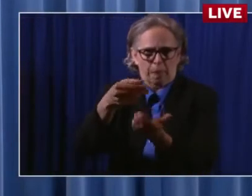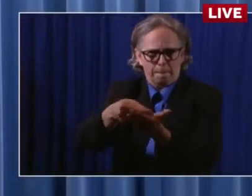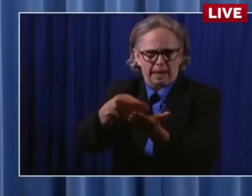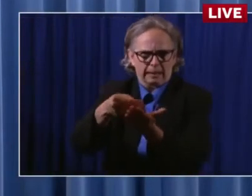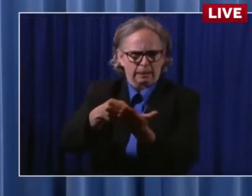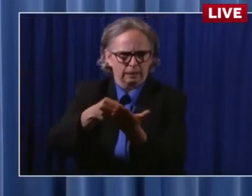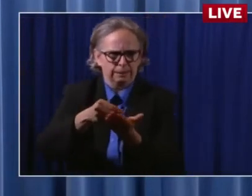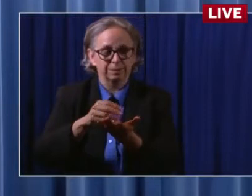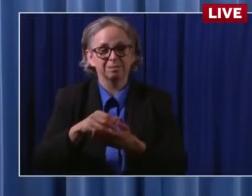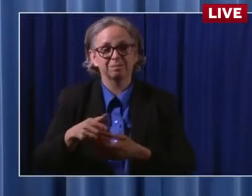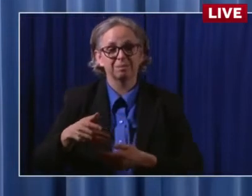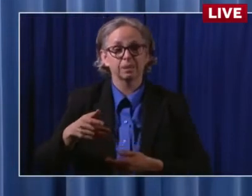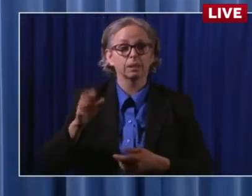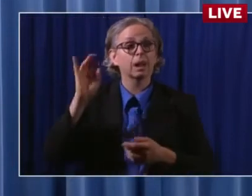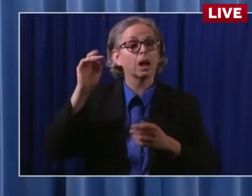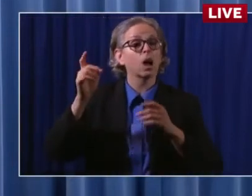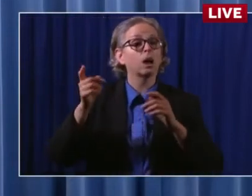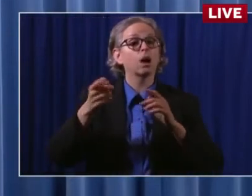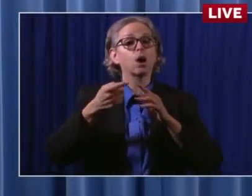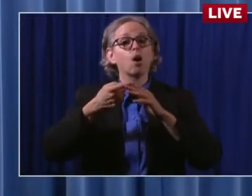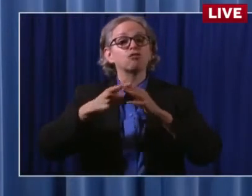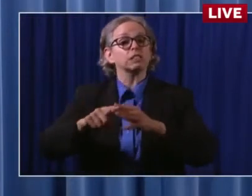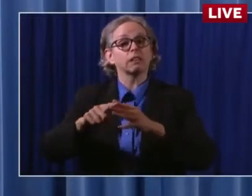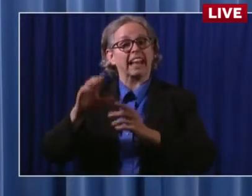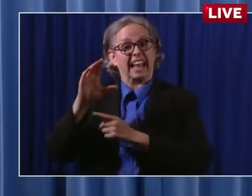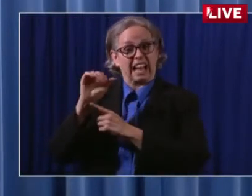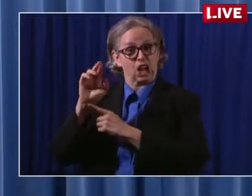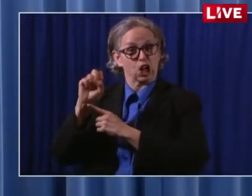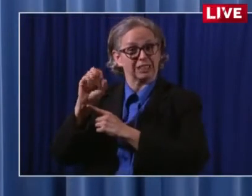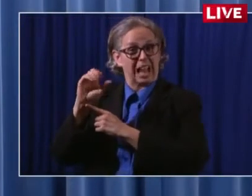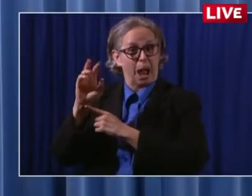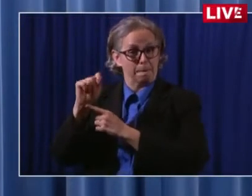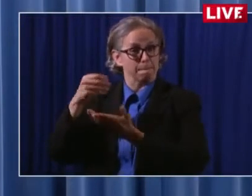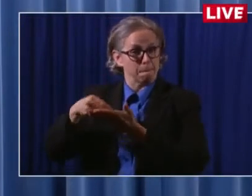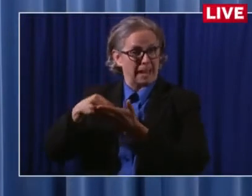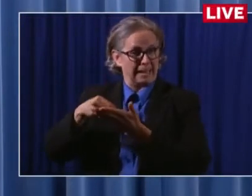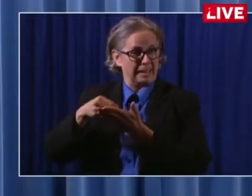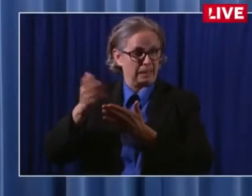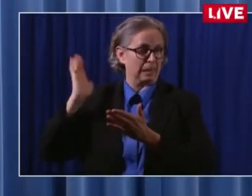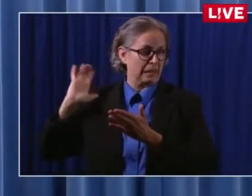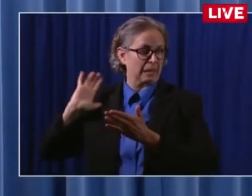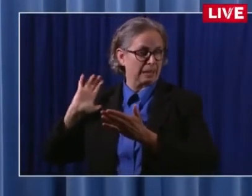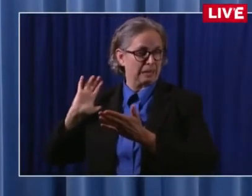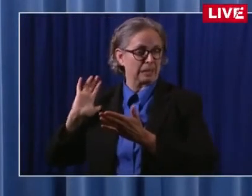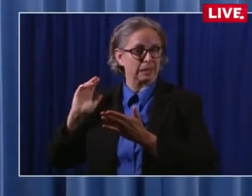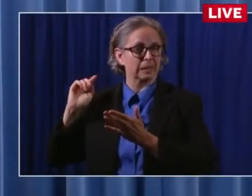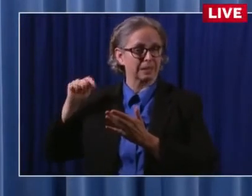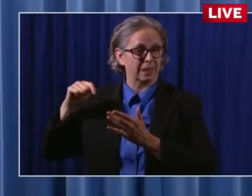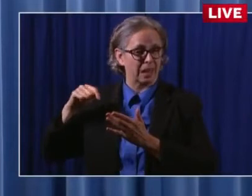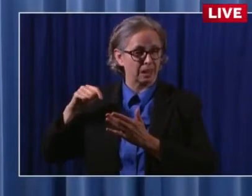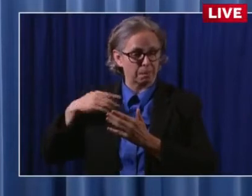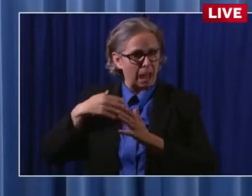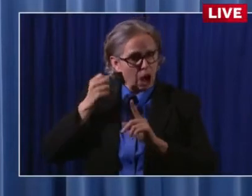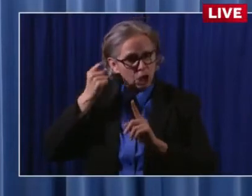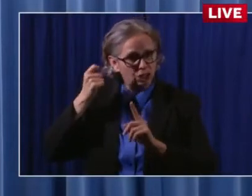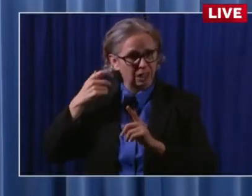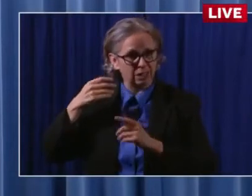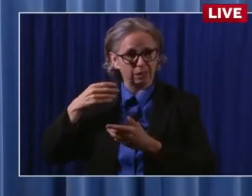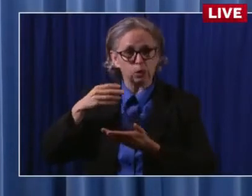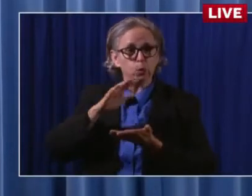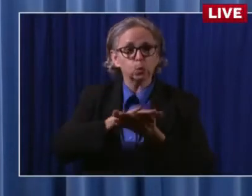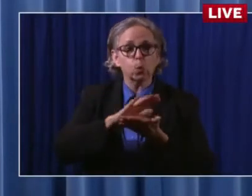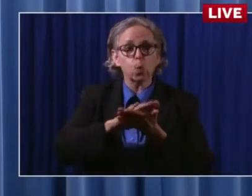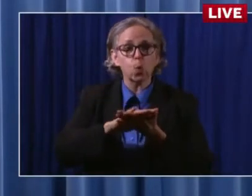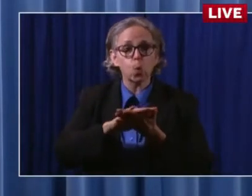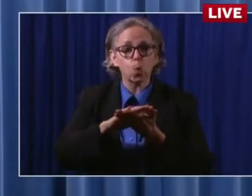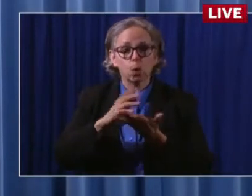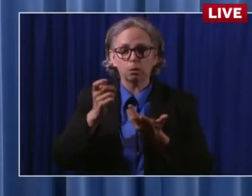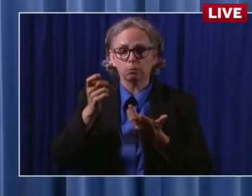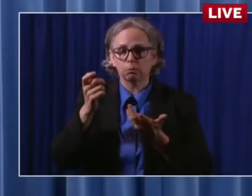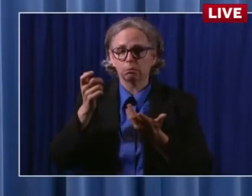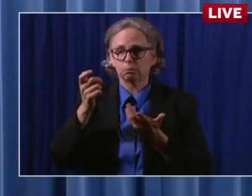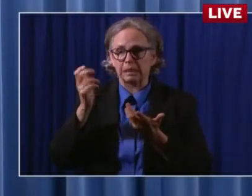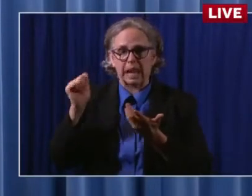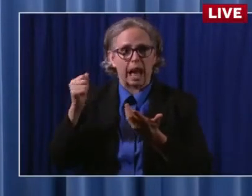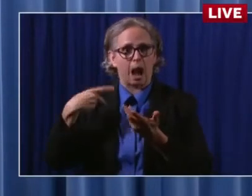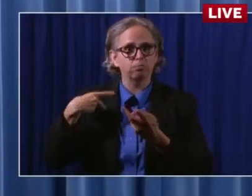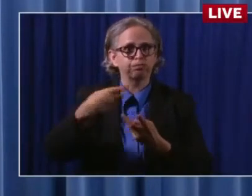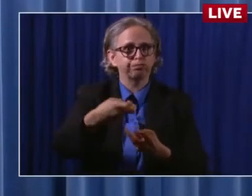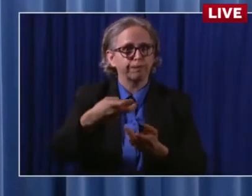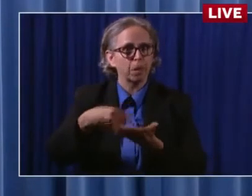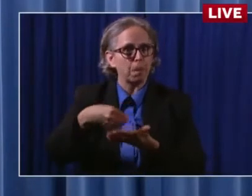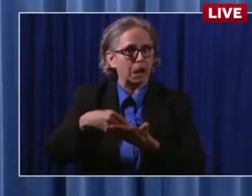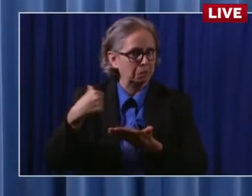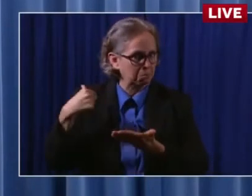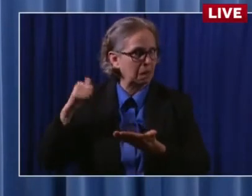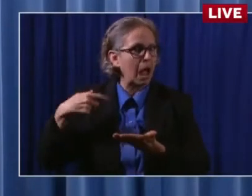WELL, AS FAR AS THE MONEY, THE ORIGINAL MONEY FROM THE CARES ACT, MY UNDERSTANDING IS THEY SIMPLY DRAW IT DOWN.